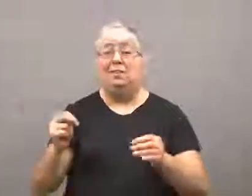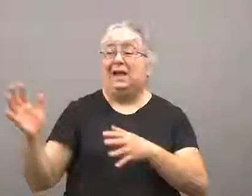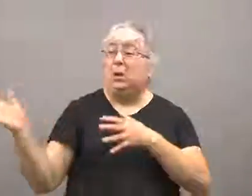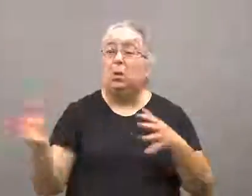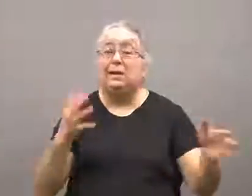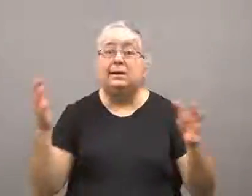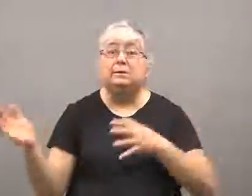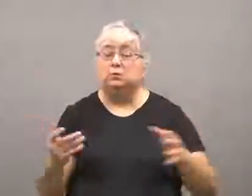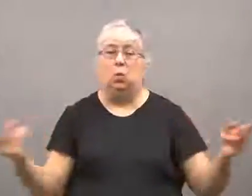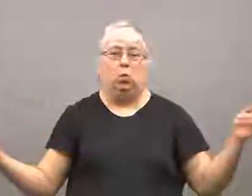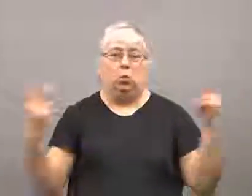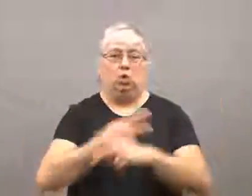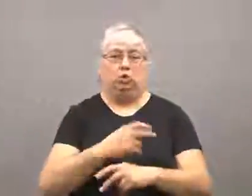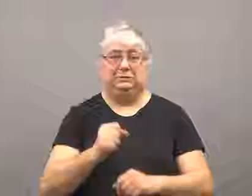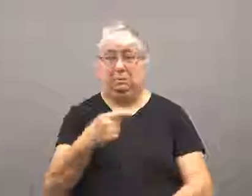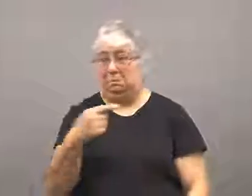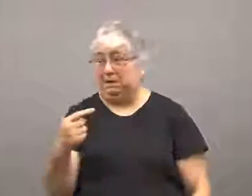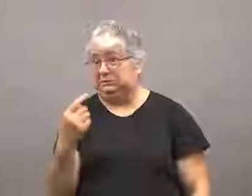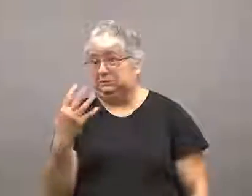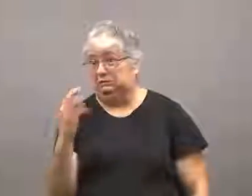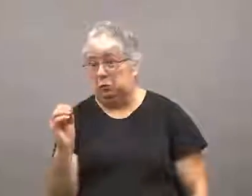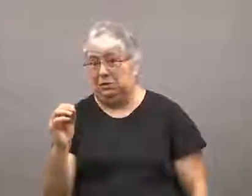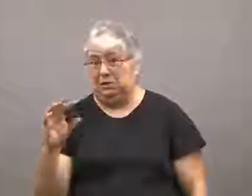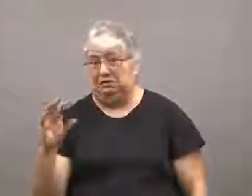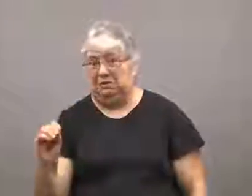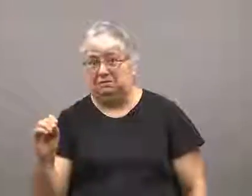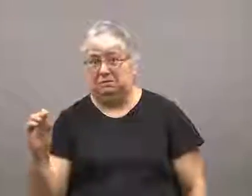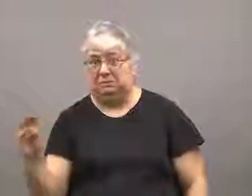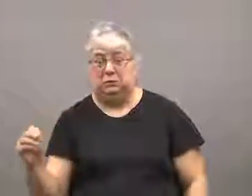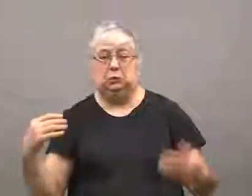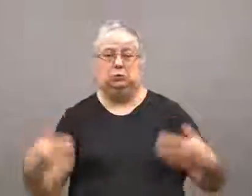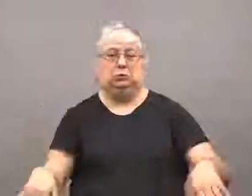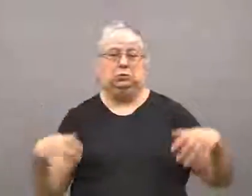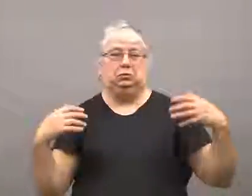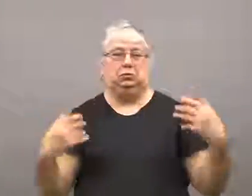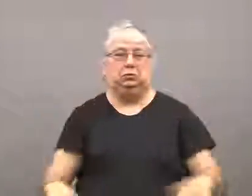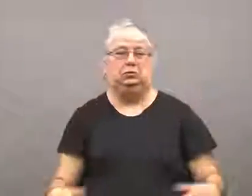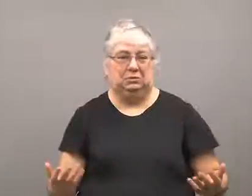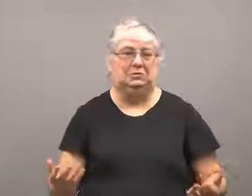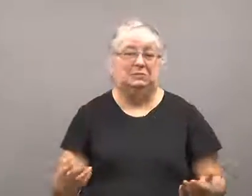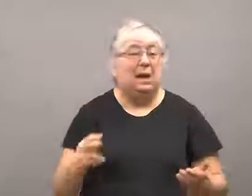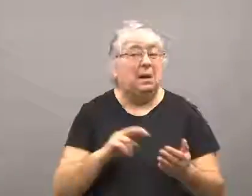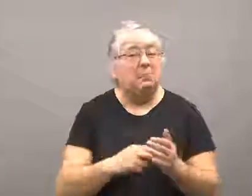With the winds, wind chills of -40, 50 and 60 are possible.